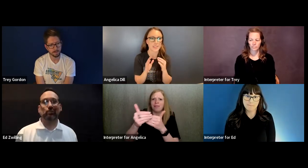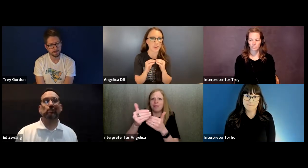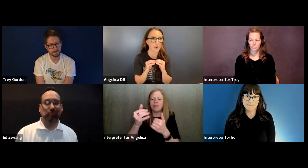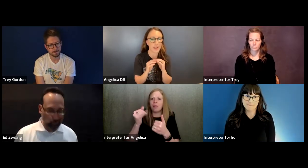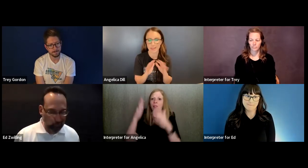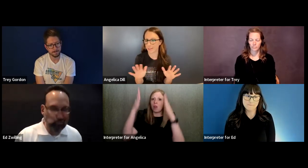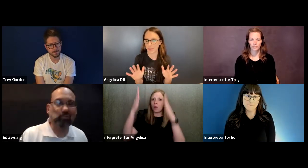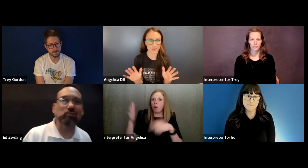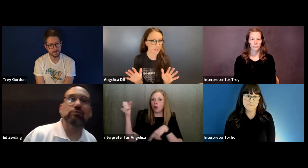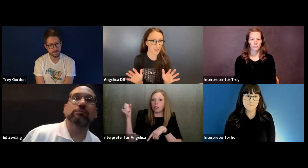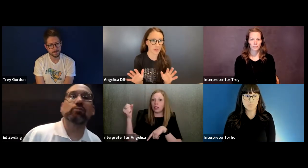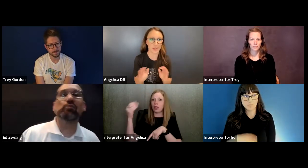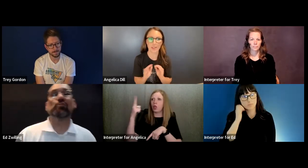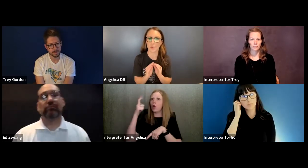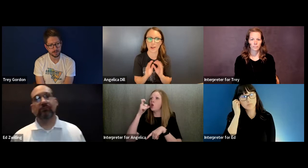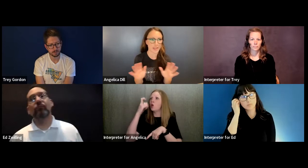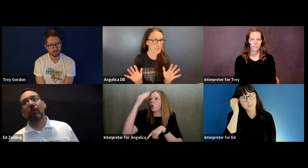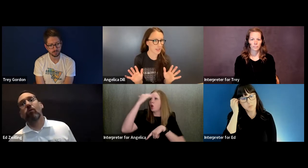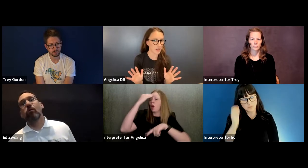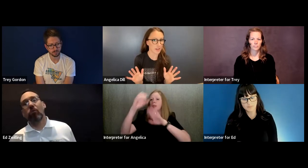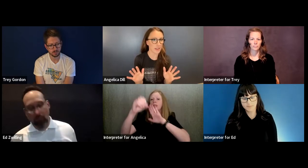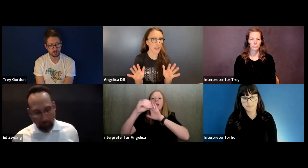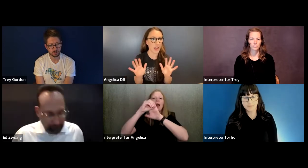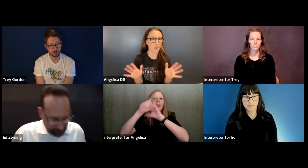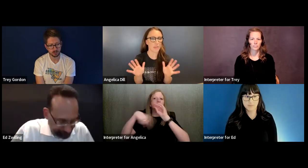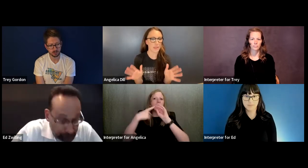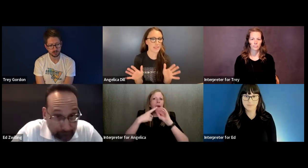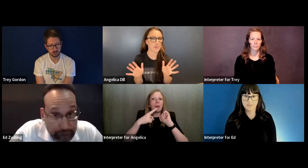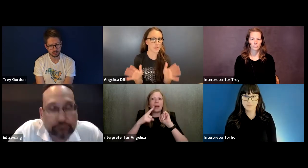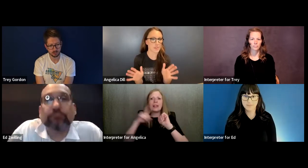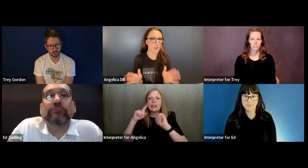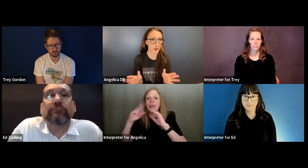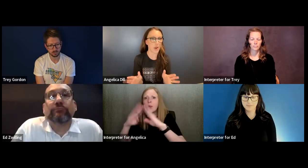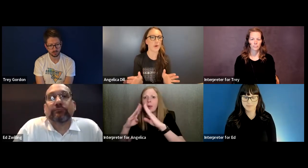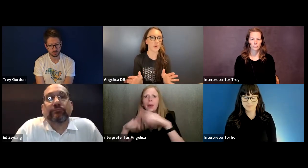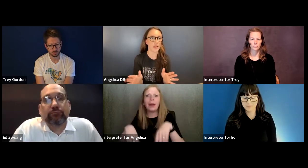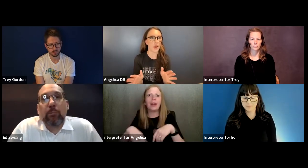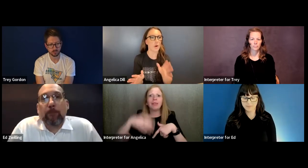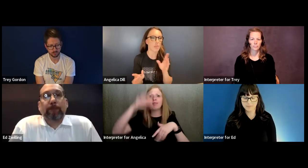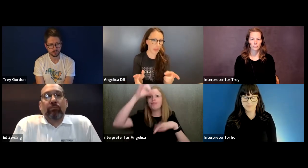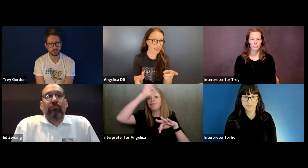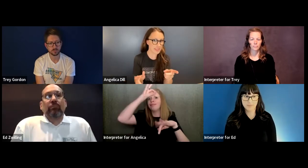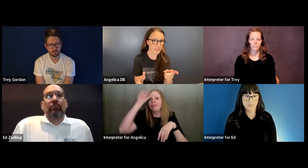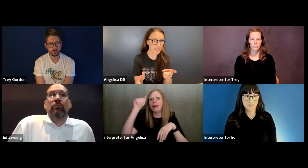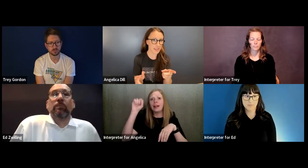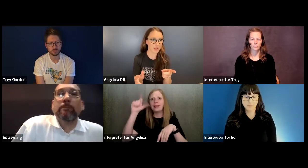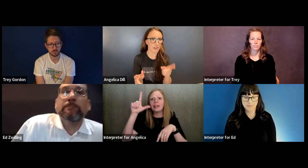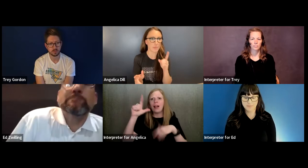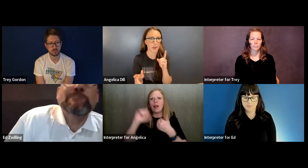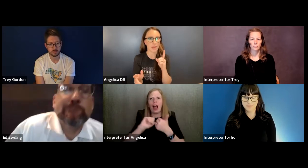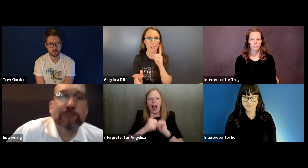not know anything about the deaf community or asl how are they supposed to know oh that is asl but